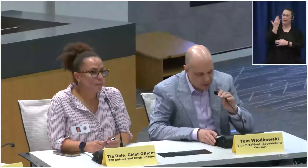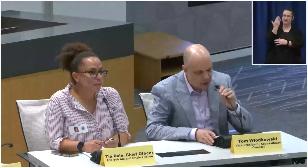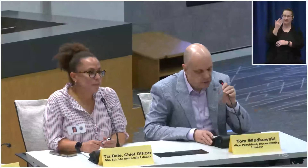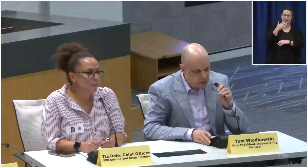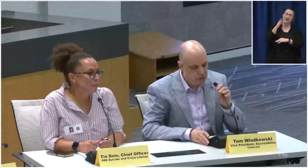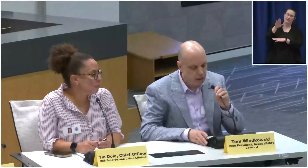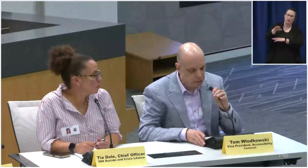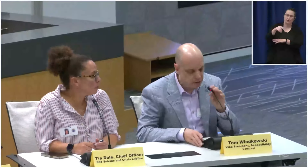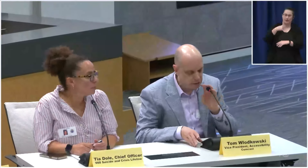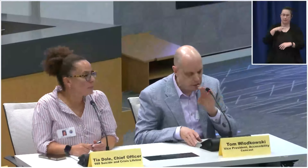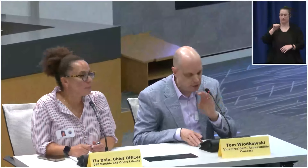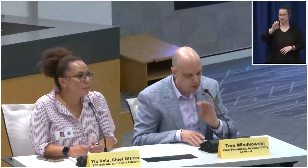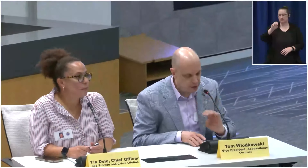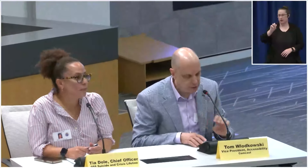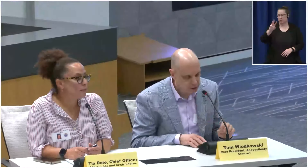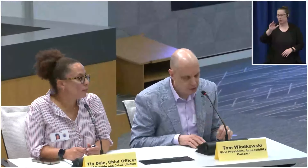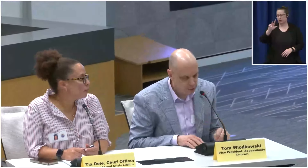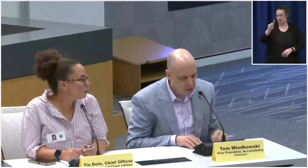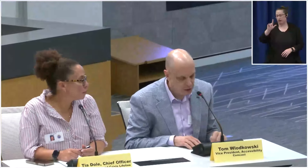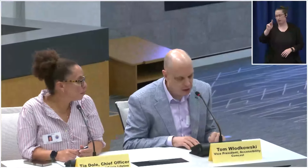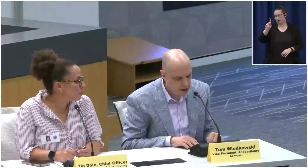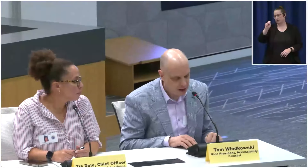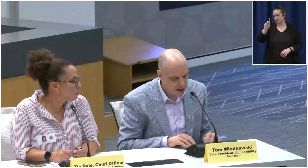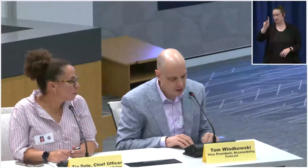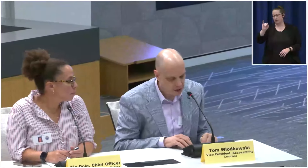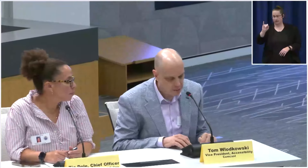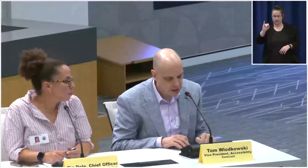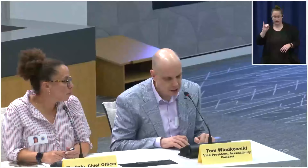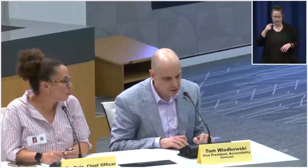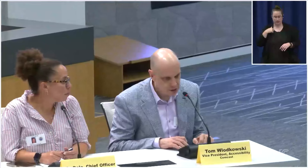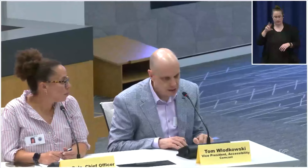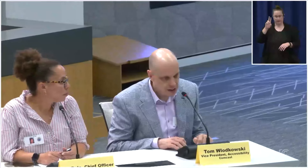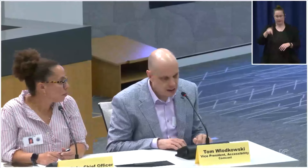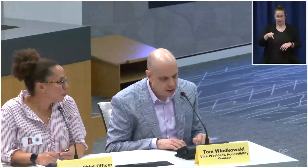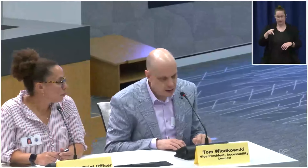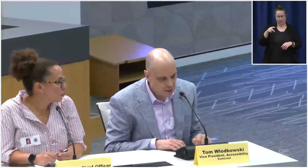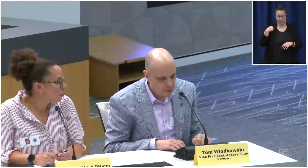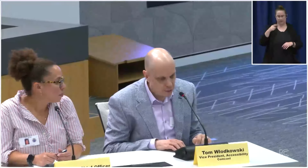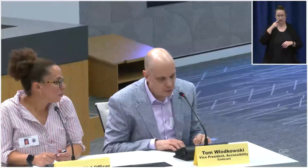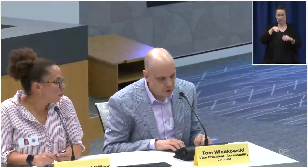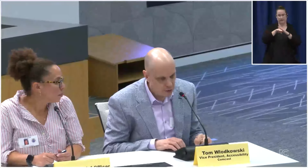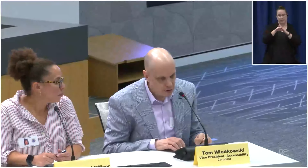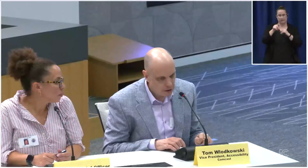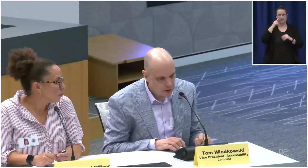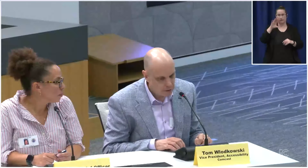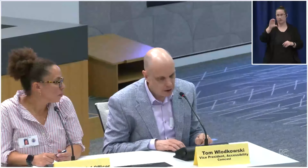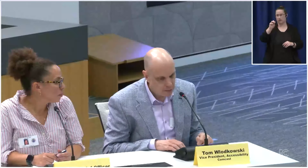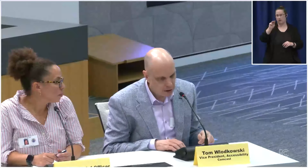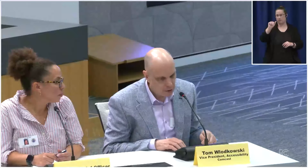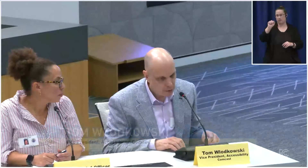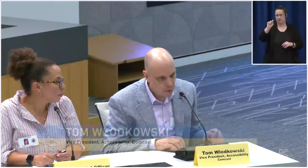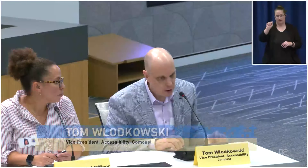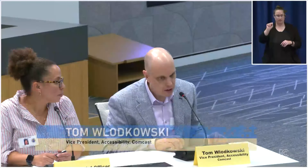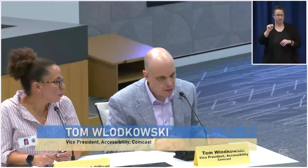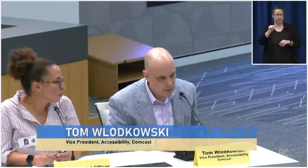OFFICER WHICH MEANS I'M THE ADMINISTRATOR OF THE NATIONAL SUICIDE HOTLINE.